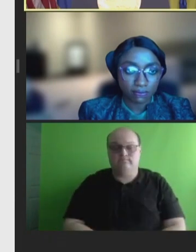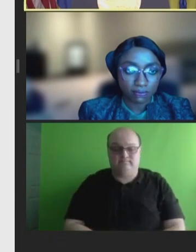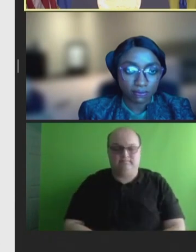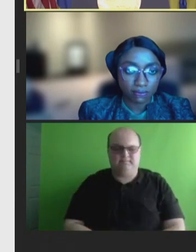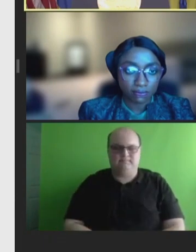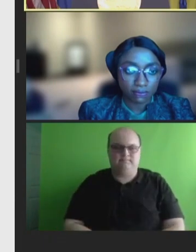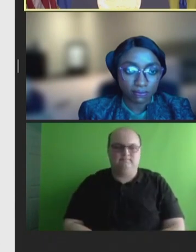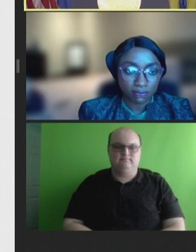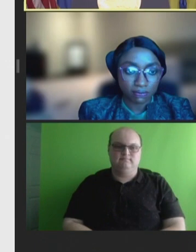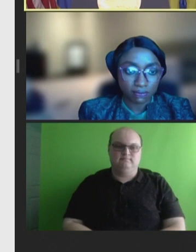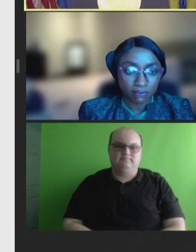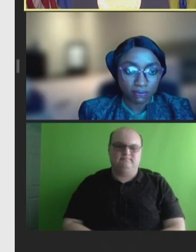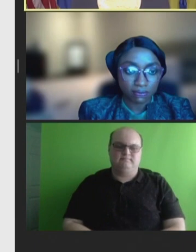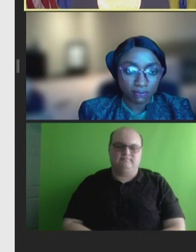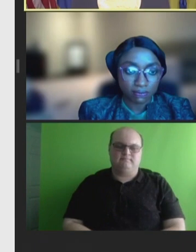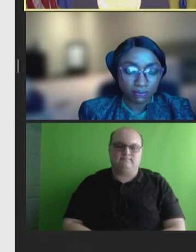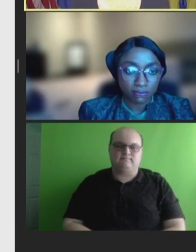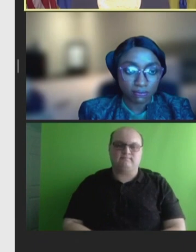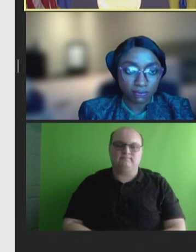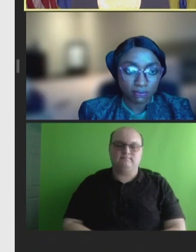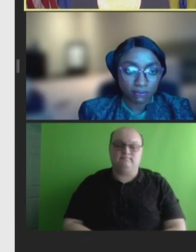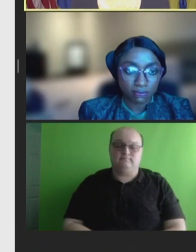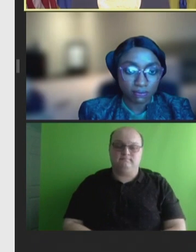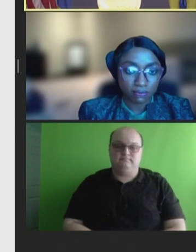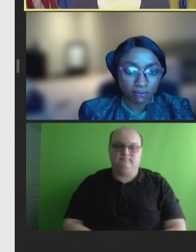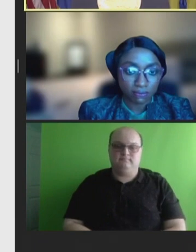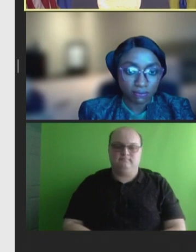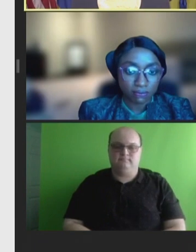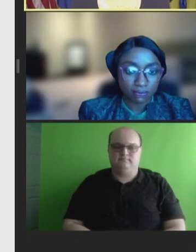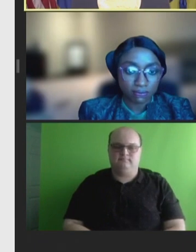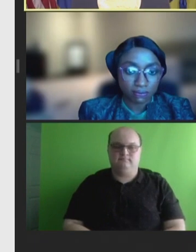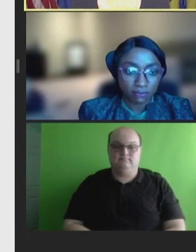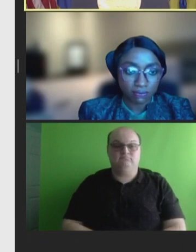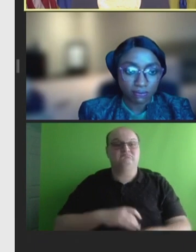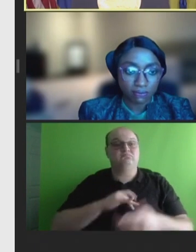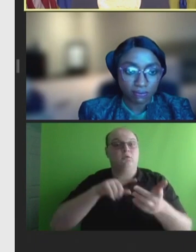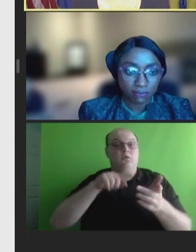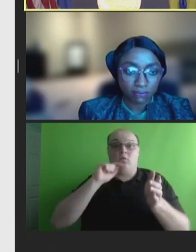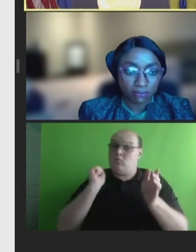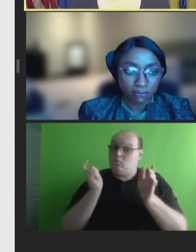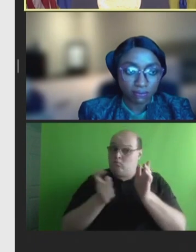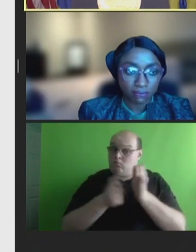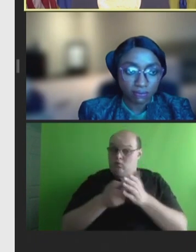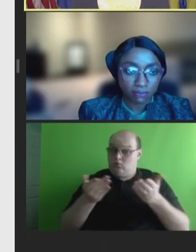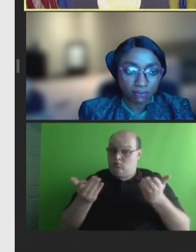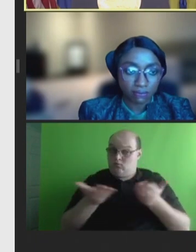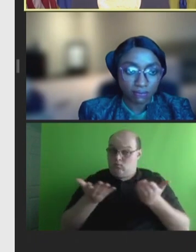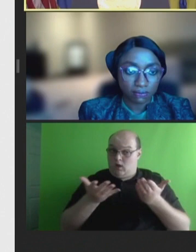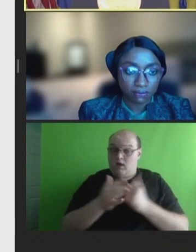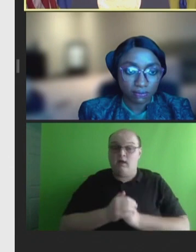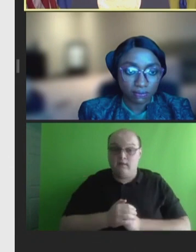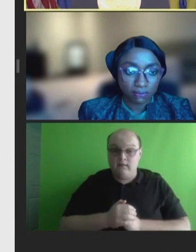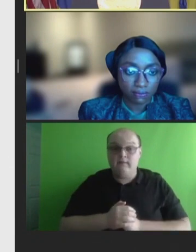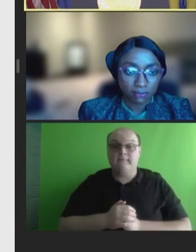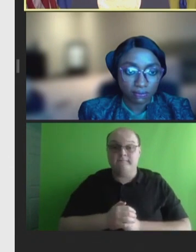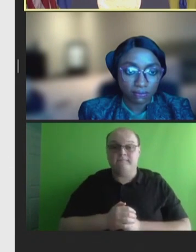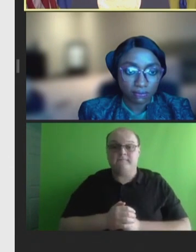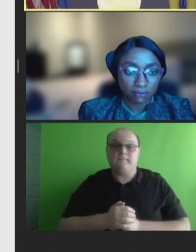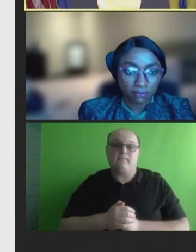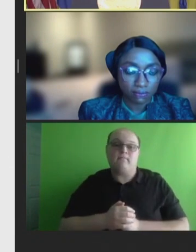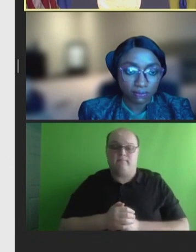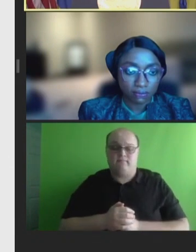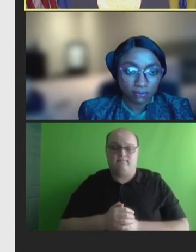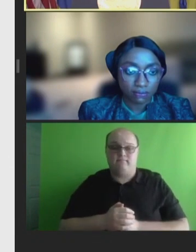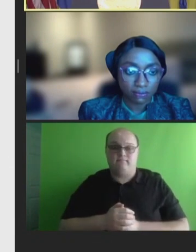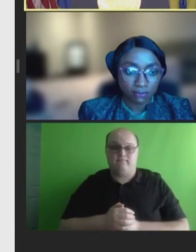So, what are some of the things that we saw? We saw that there -- and this is national interview